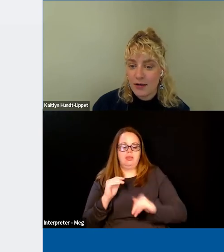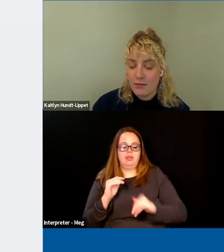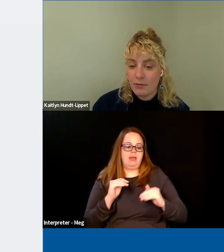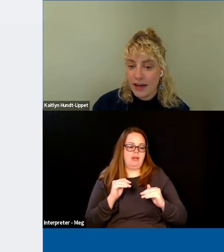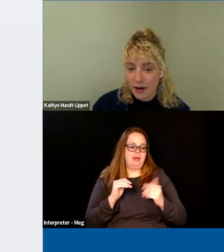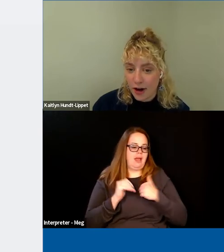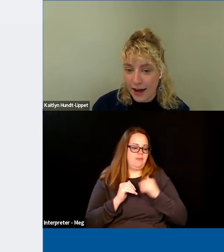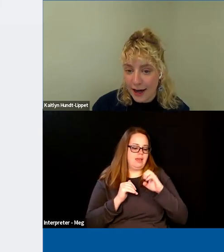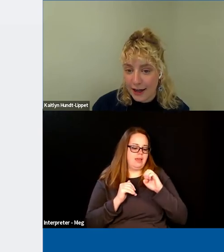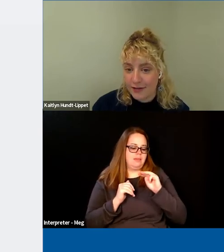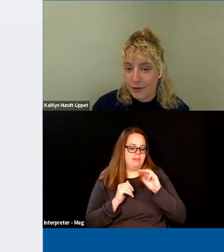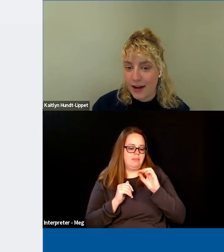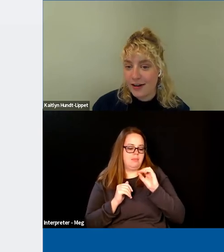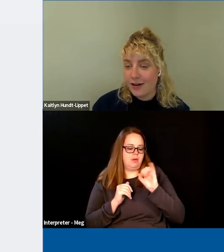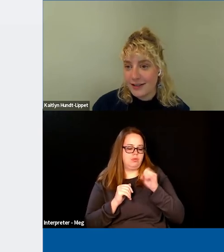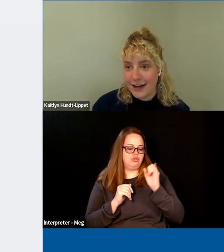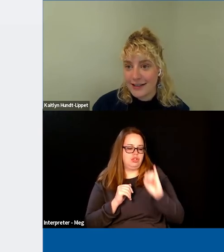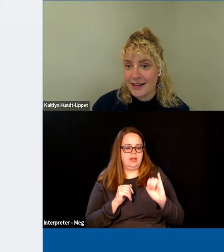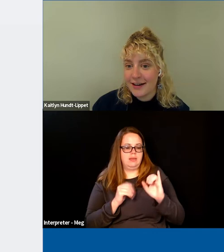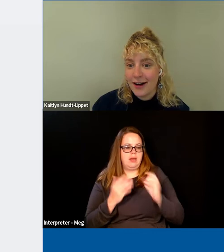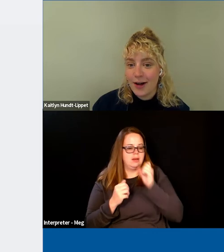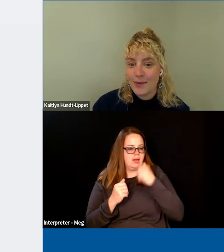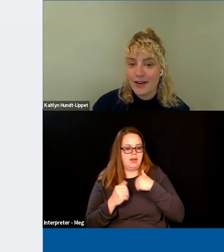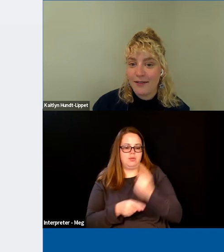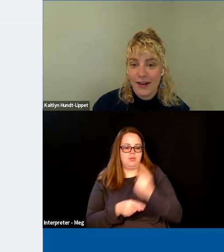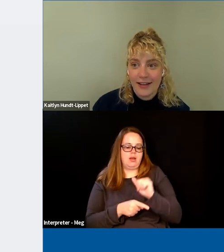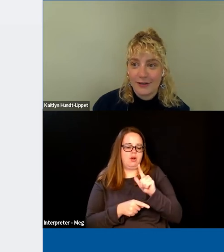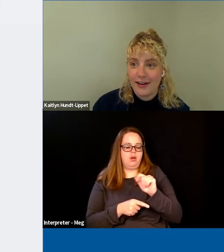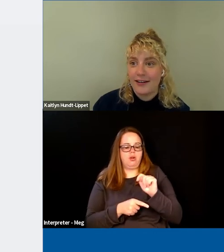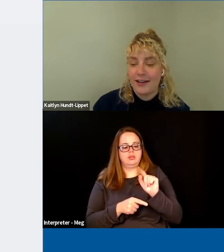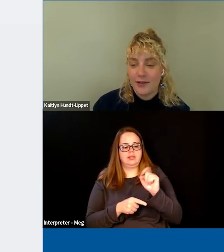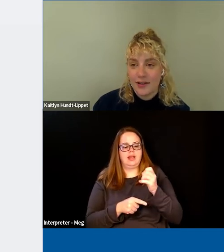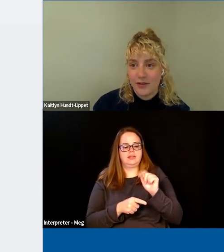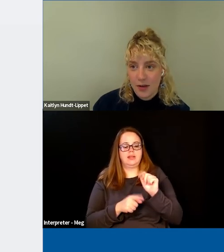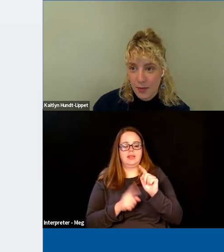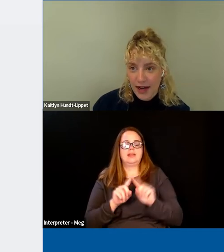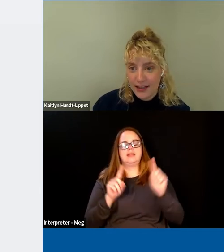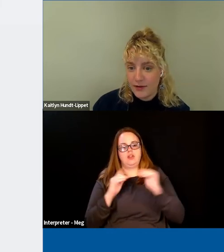that might not have the right alt text. They're very different levels of impact,